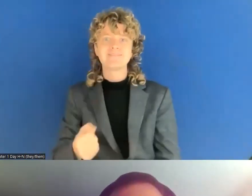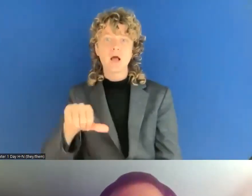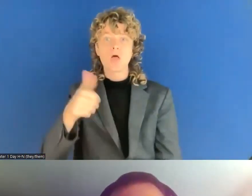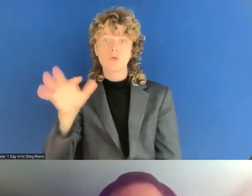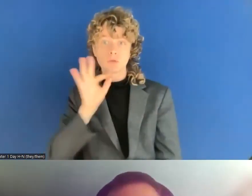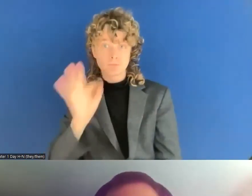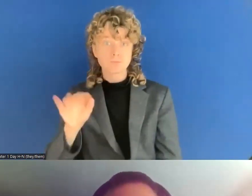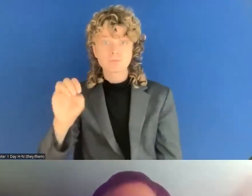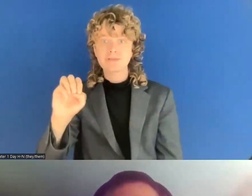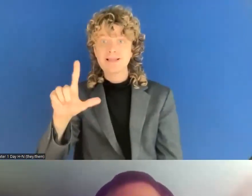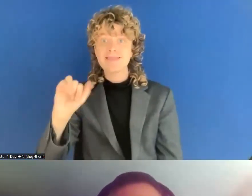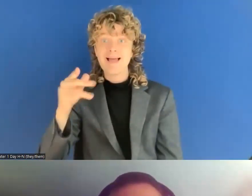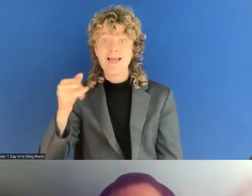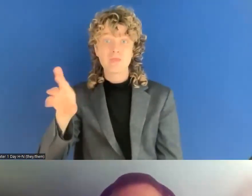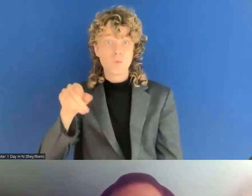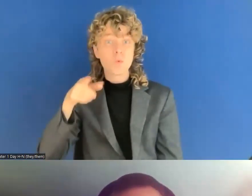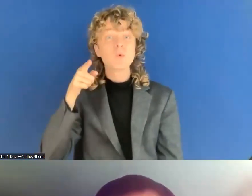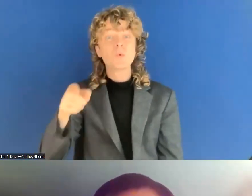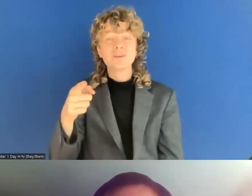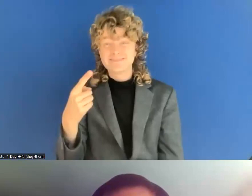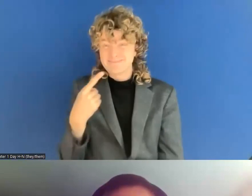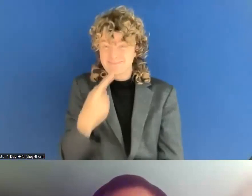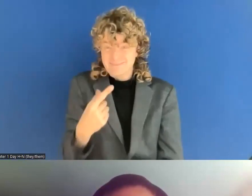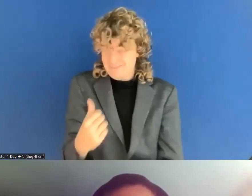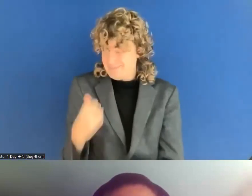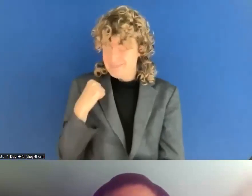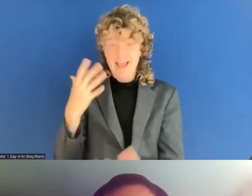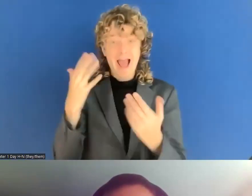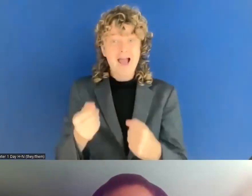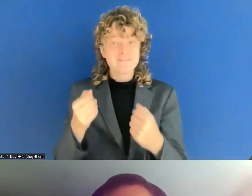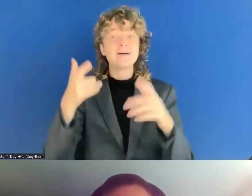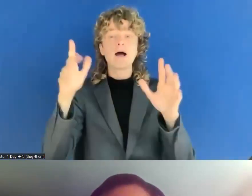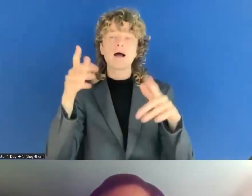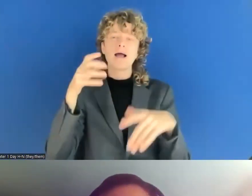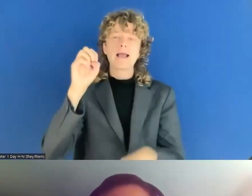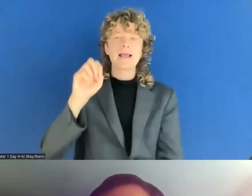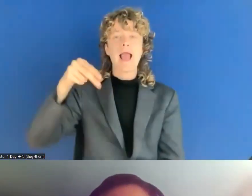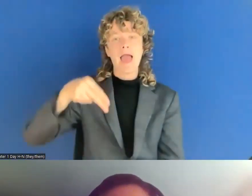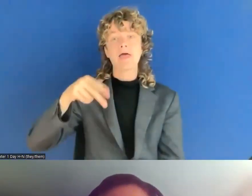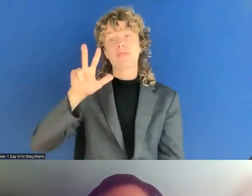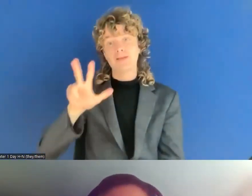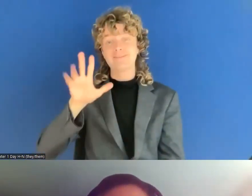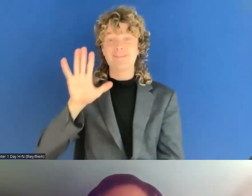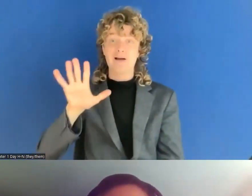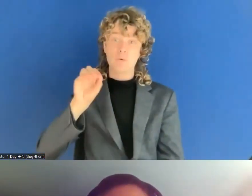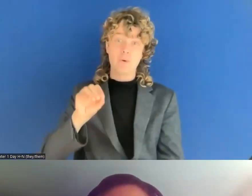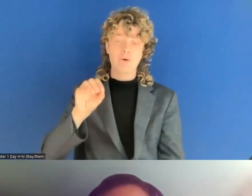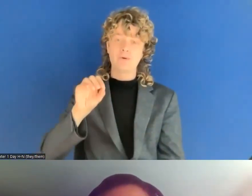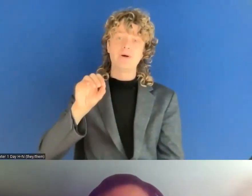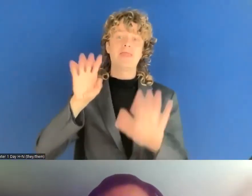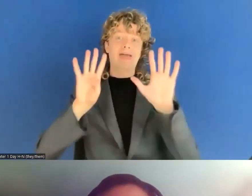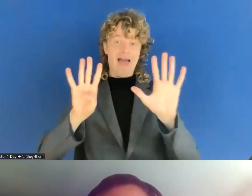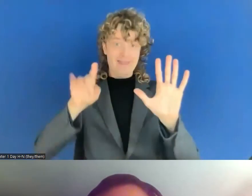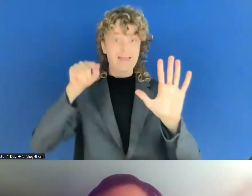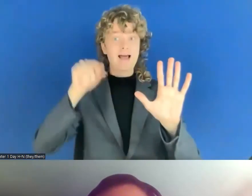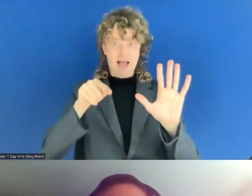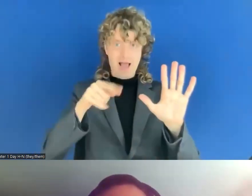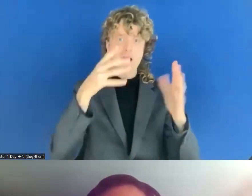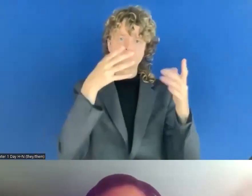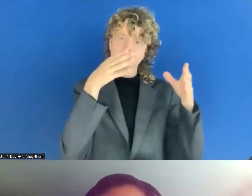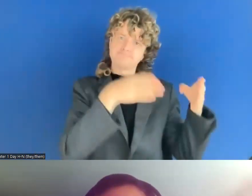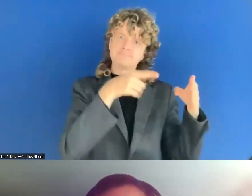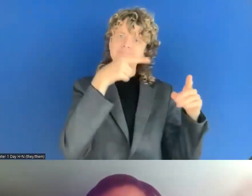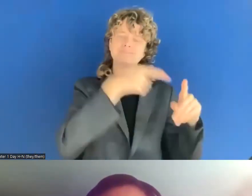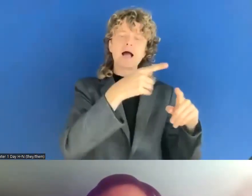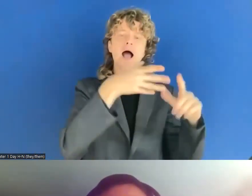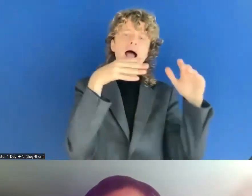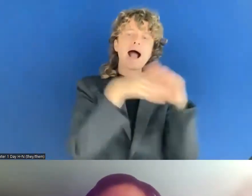is the accessibility standard for products and services. And then EN17161 is the design for all. That's more of a process standard,